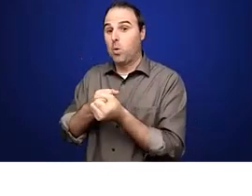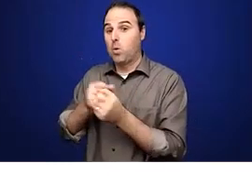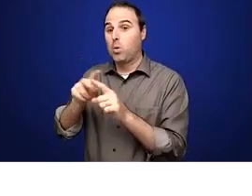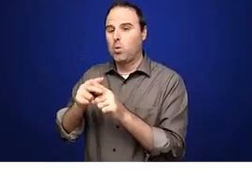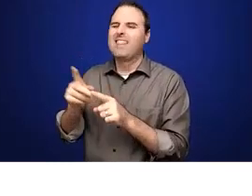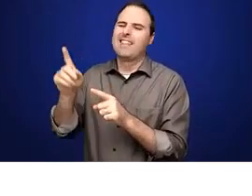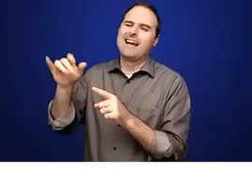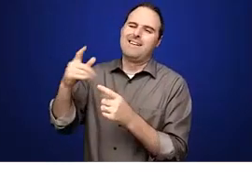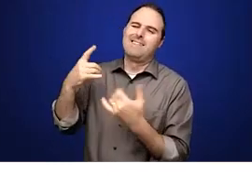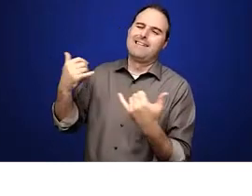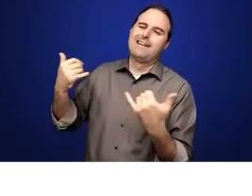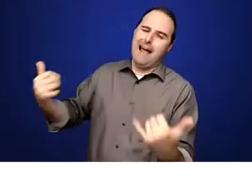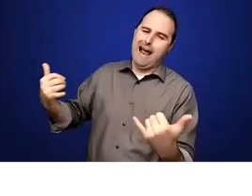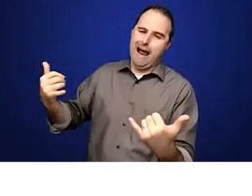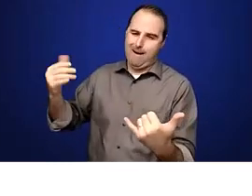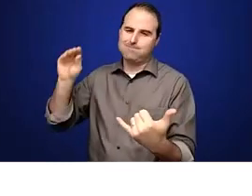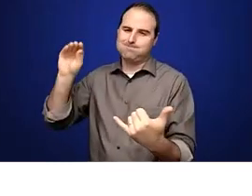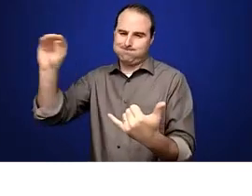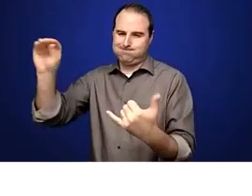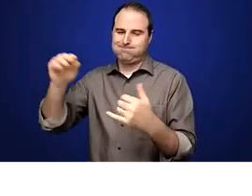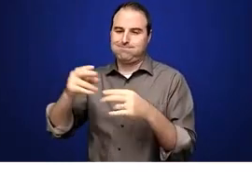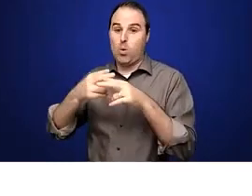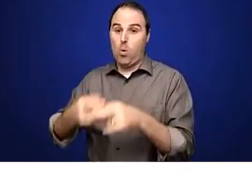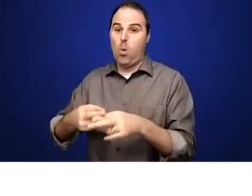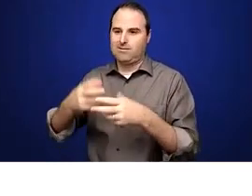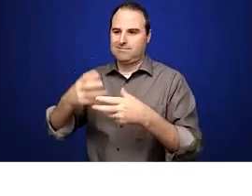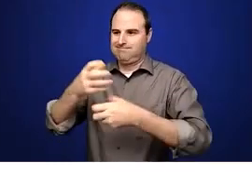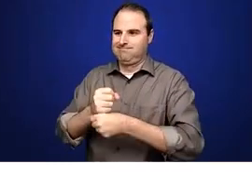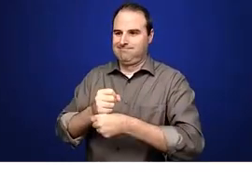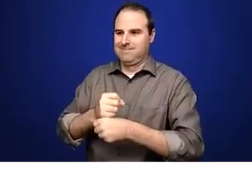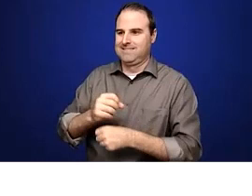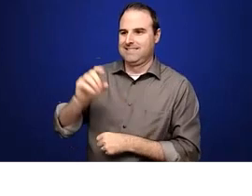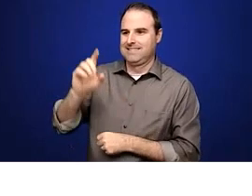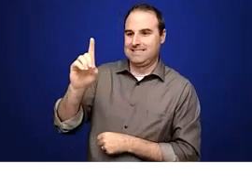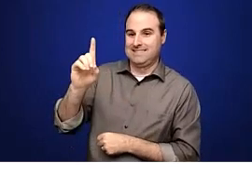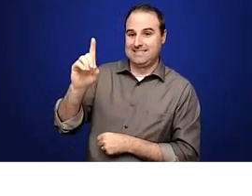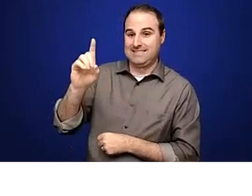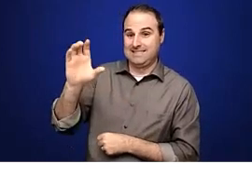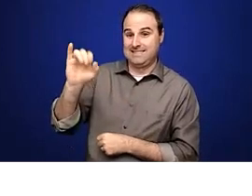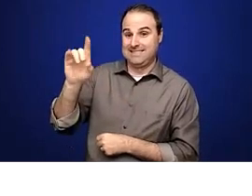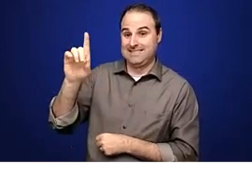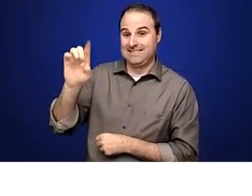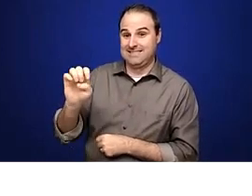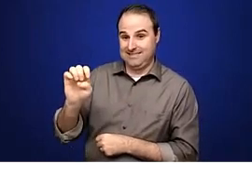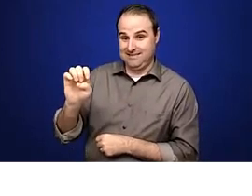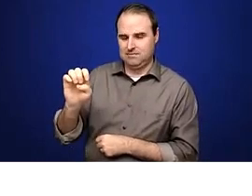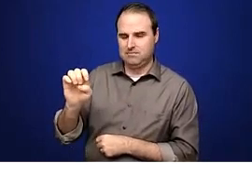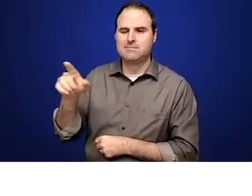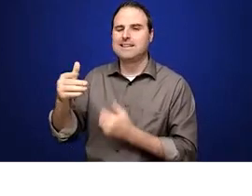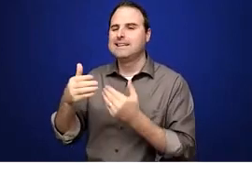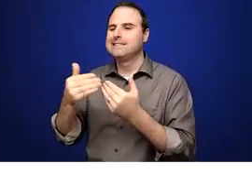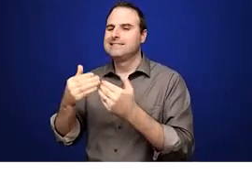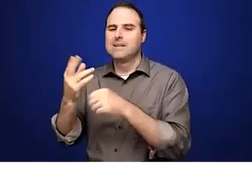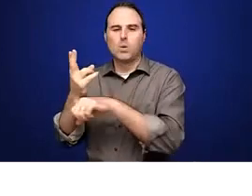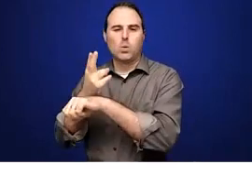The acronym is DECIDE. It is an easy-to-use tool that will consider issues that are most relevant to somebody